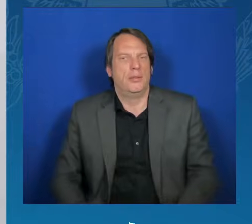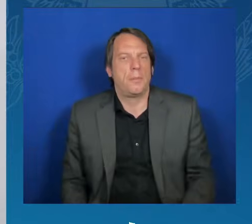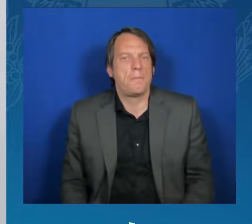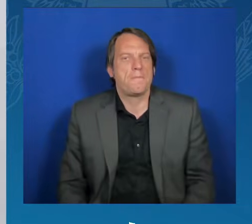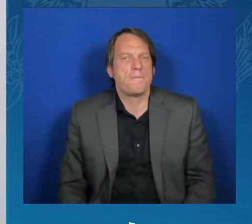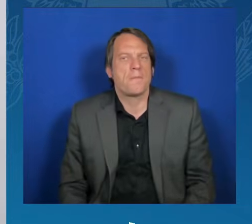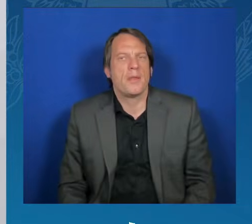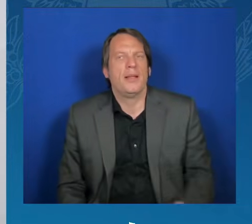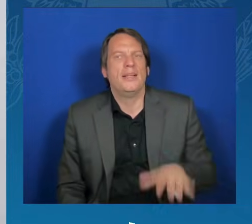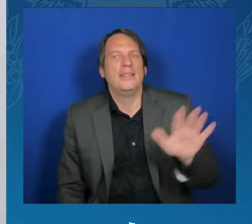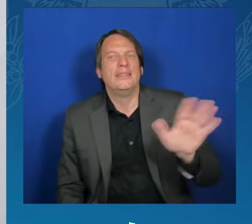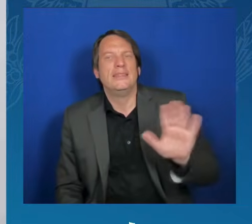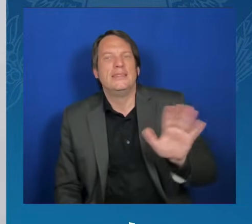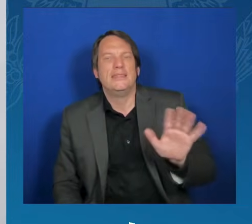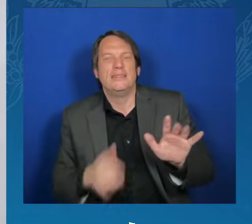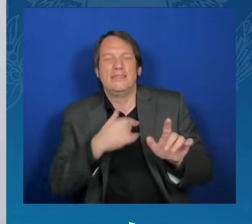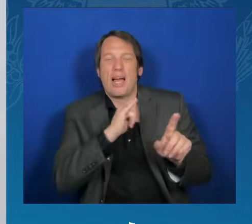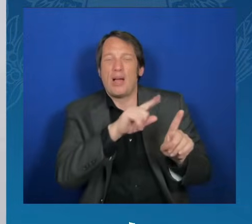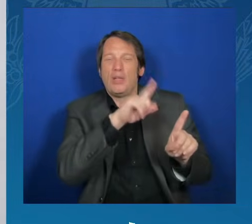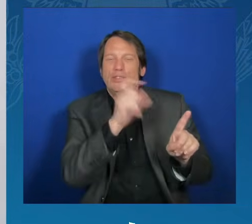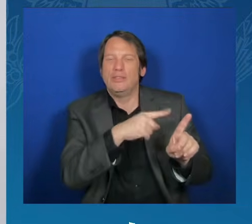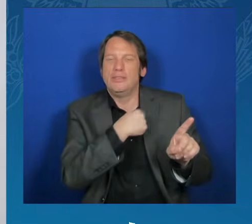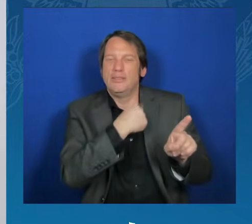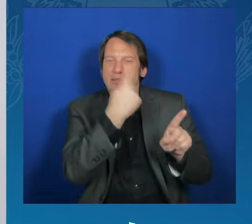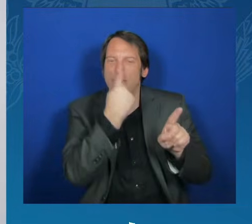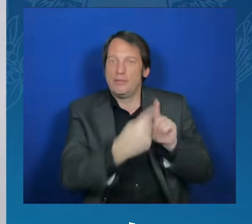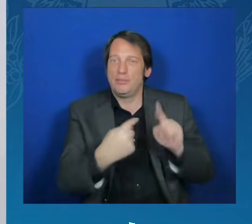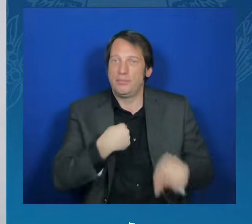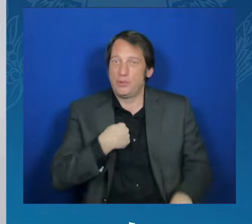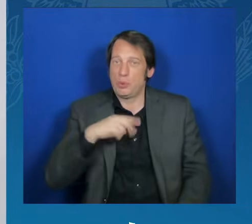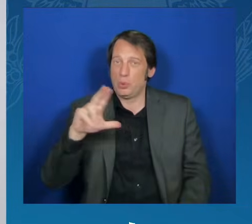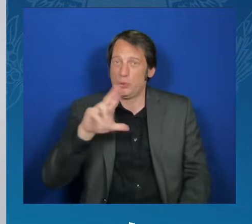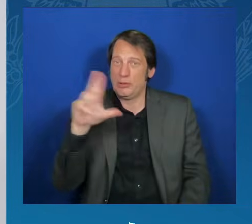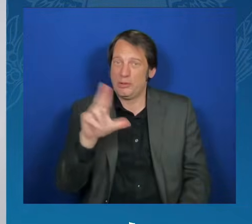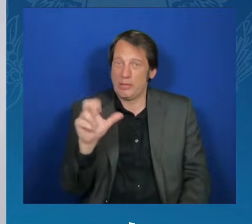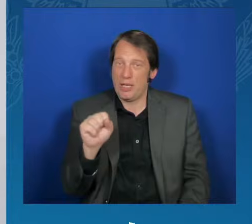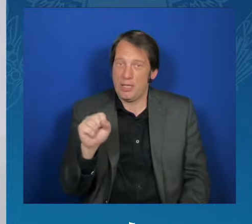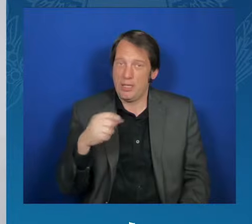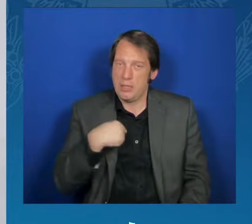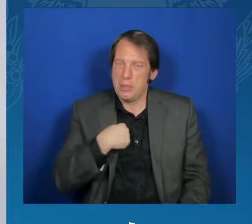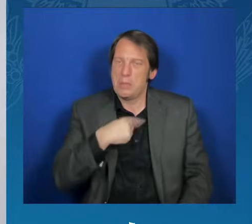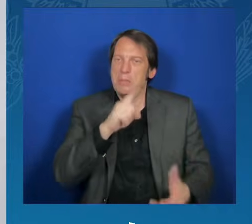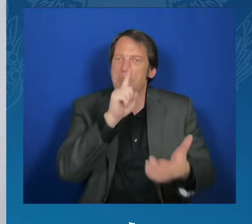I will tell you that I believe that we must think differently about the relationship between the United States